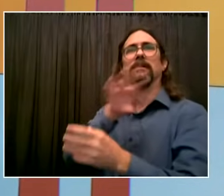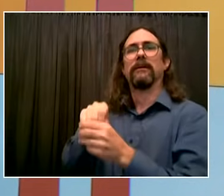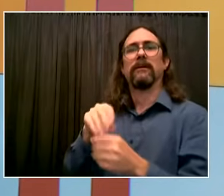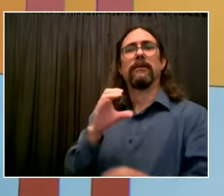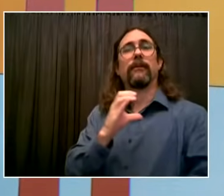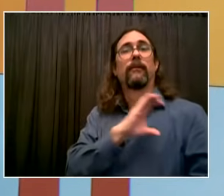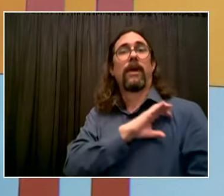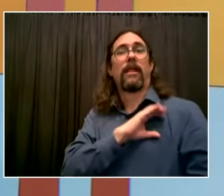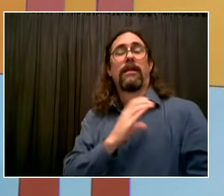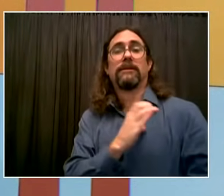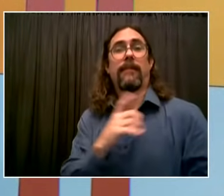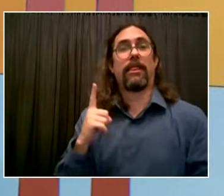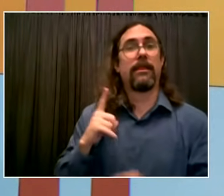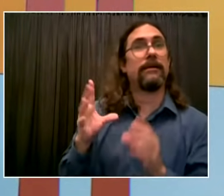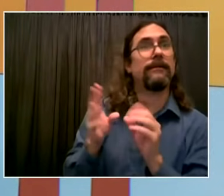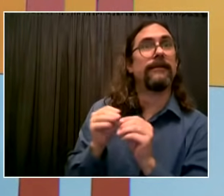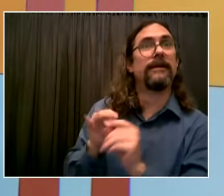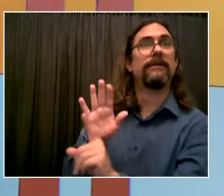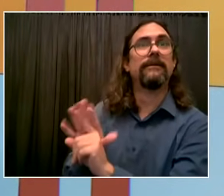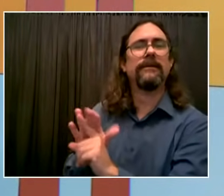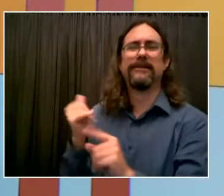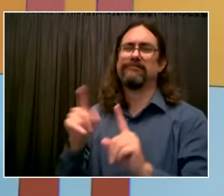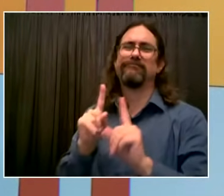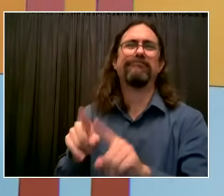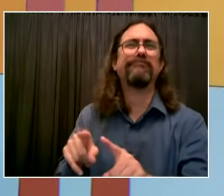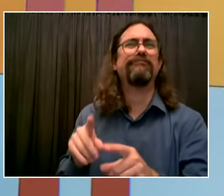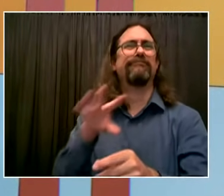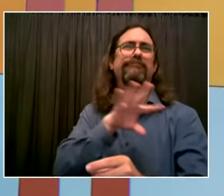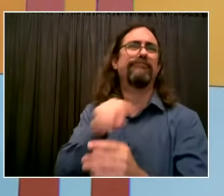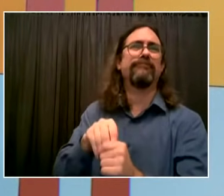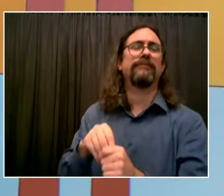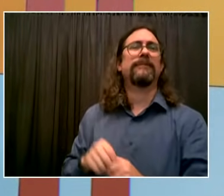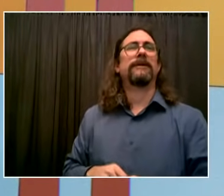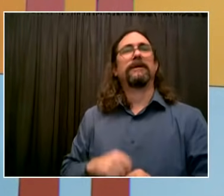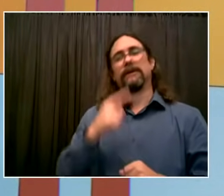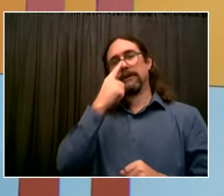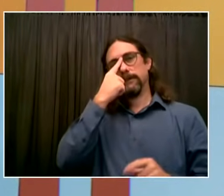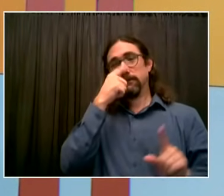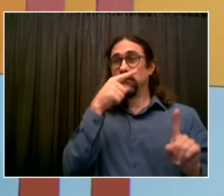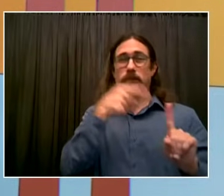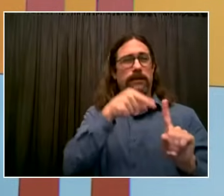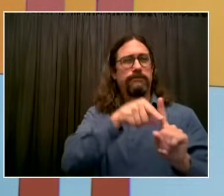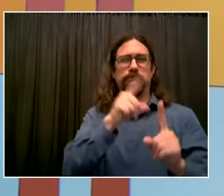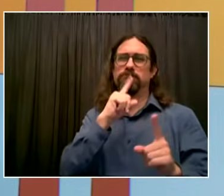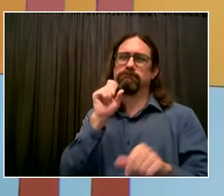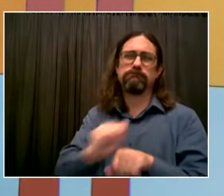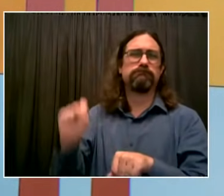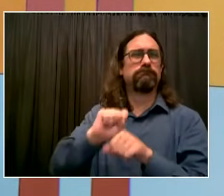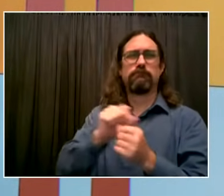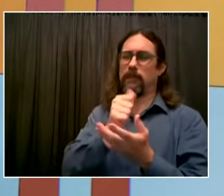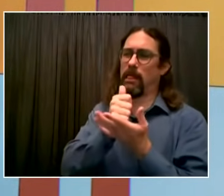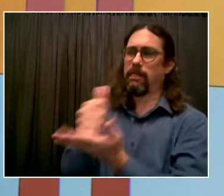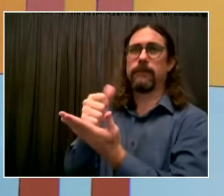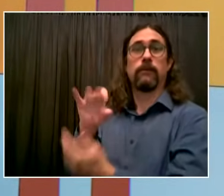DO SO MUCH GOOD AND THEY DO IT SELFLESLSY, THEY PUT IN LONG HOURS, AND THEY HELP MAKE POLICING BETTER, THEY HP ELMA KE COMMUNITIES